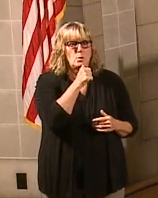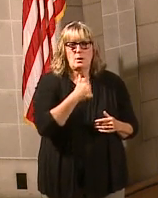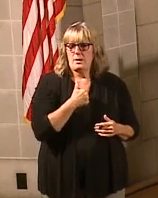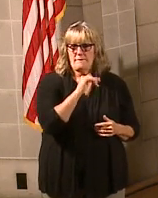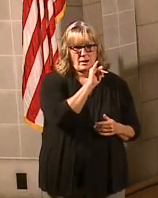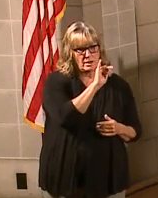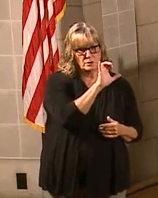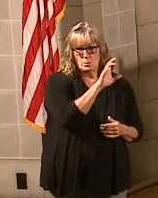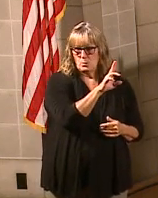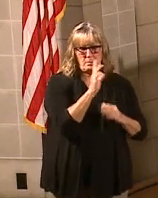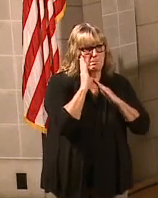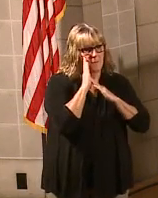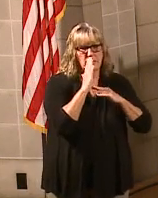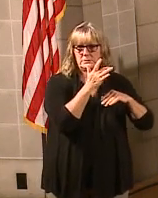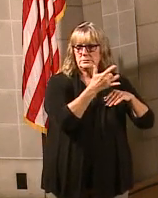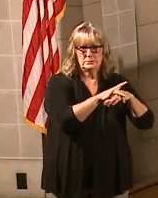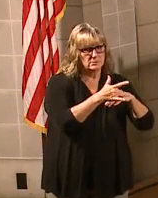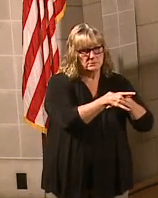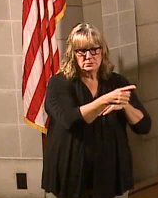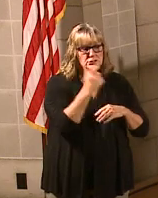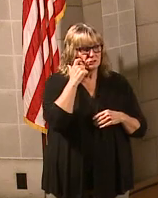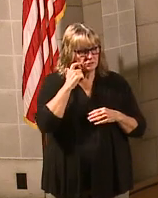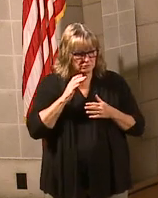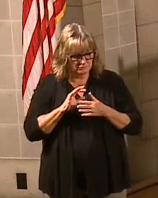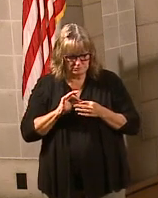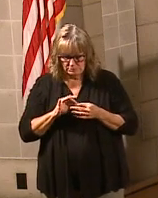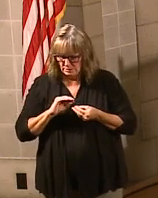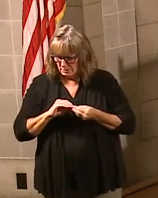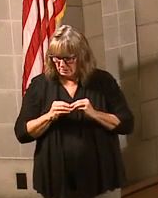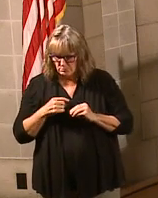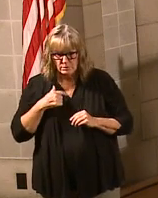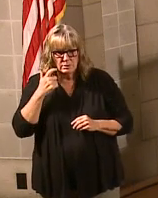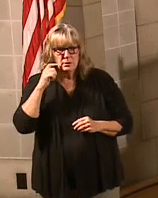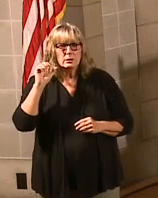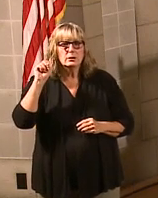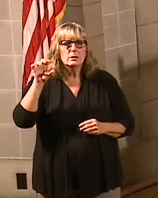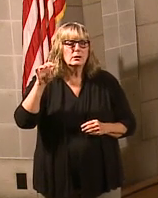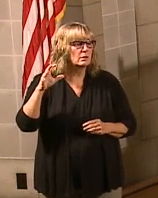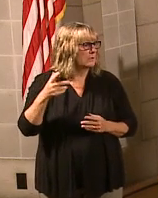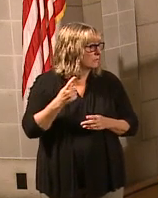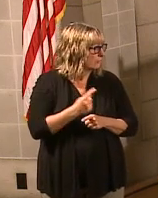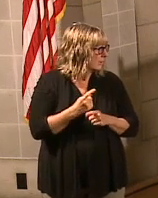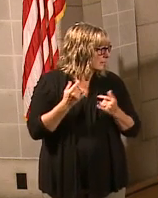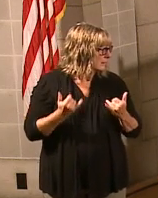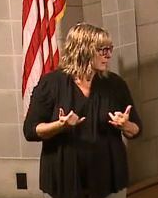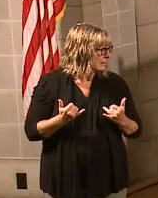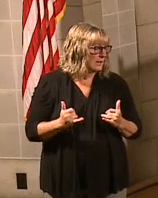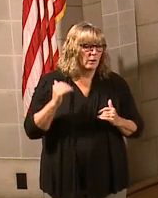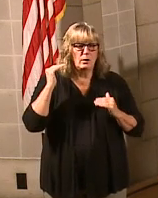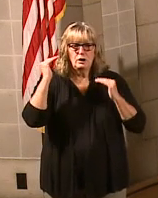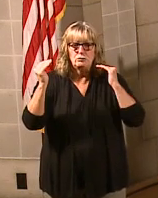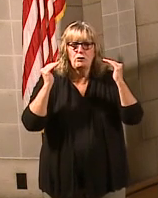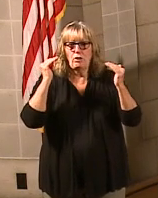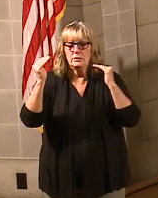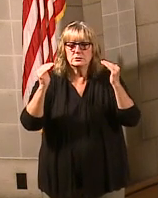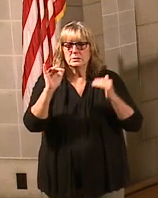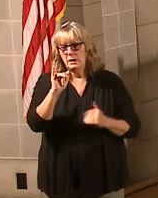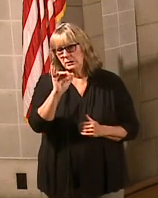CITED THE ICU BED CAPACITY AS WELL.